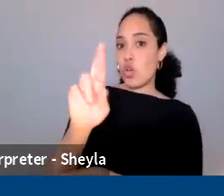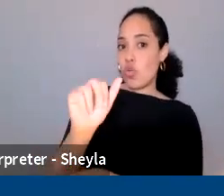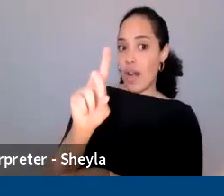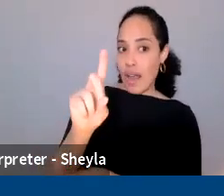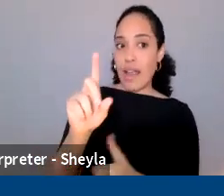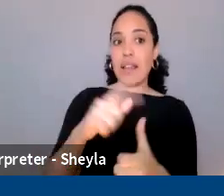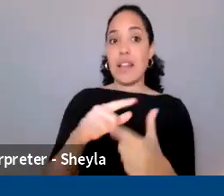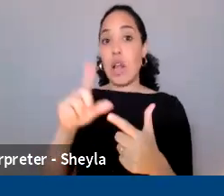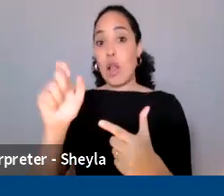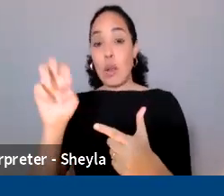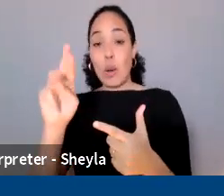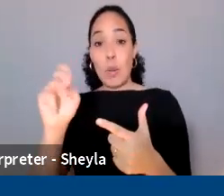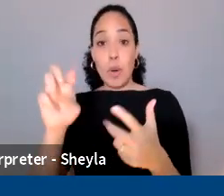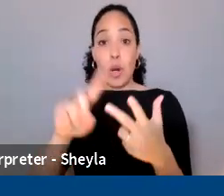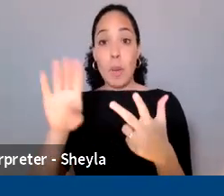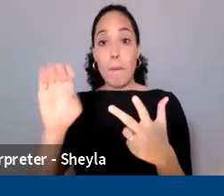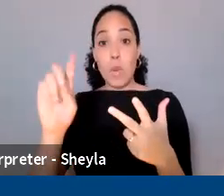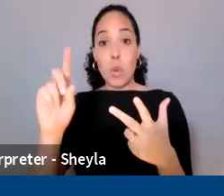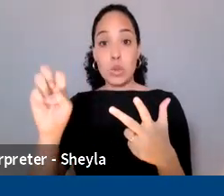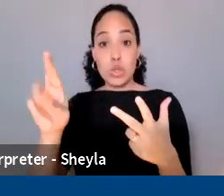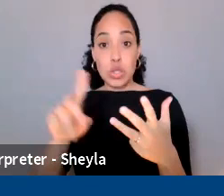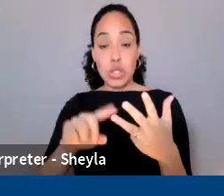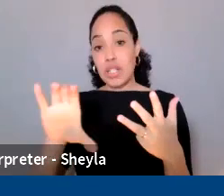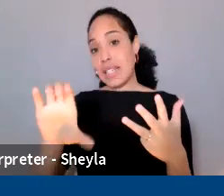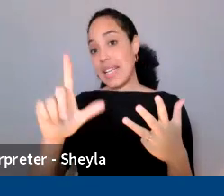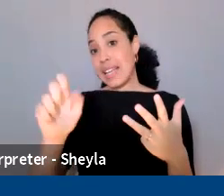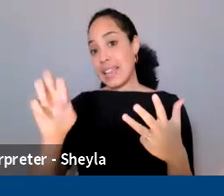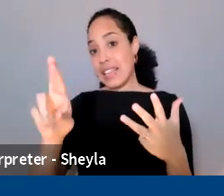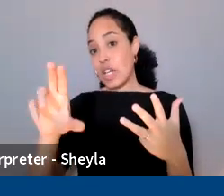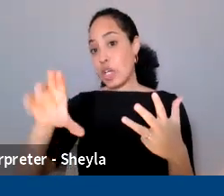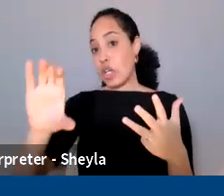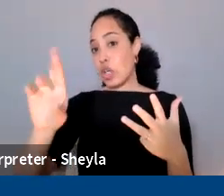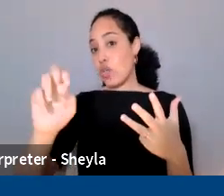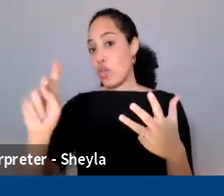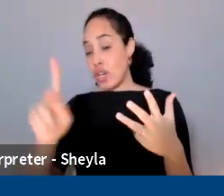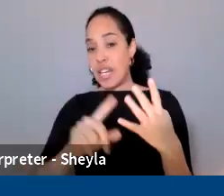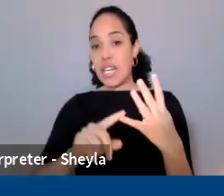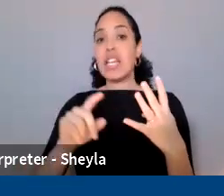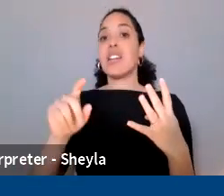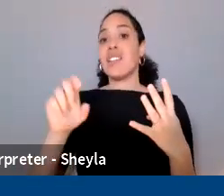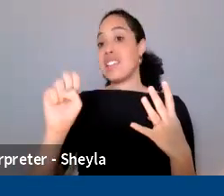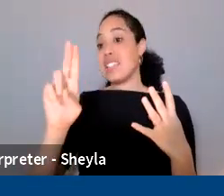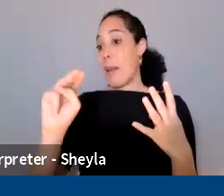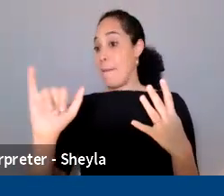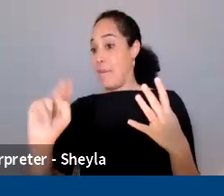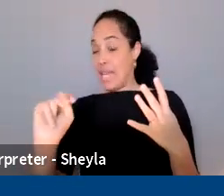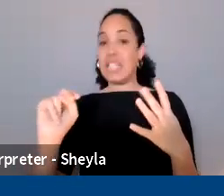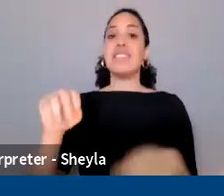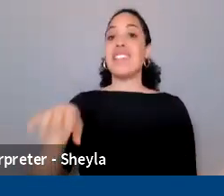Clear Creek Jackson Route Summit or Eagle counties and you sustained physical damages